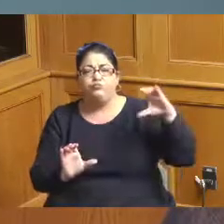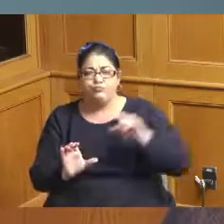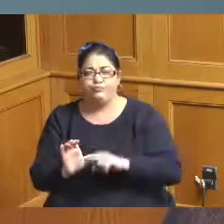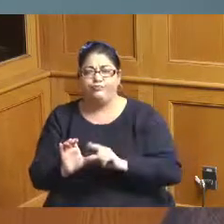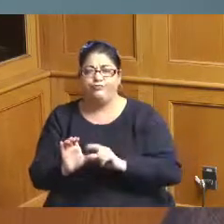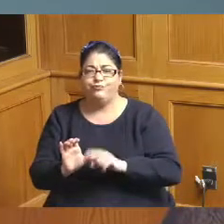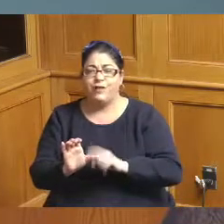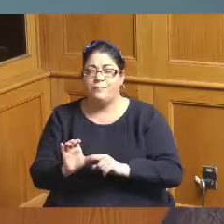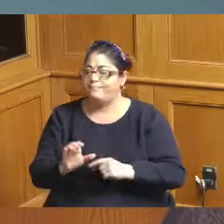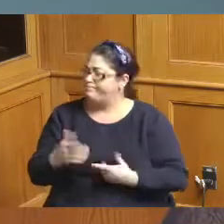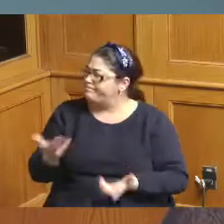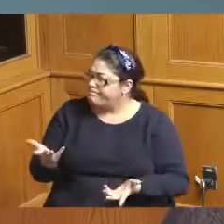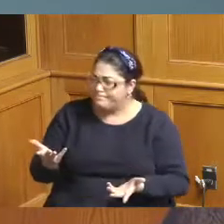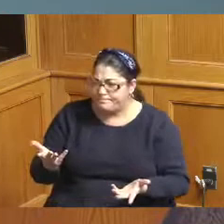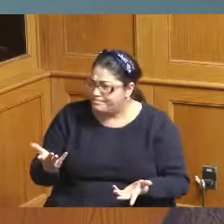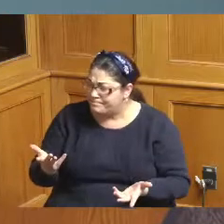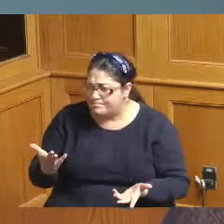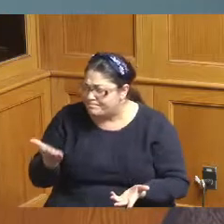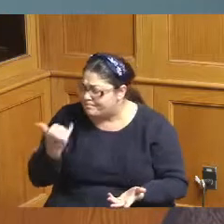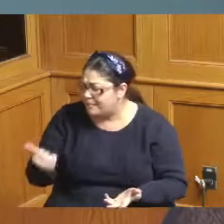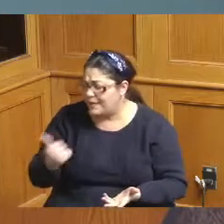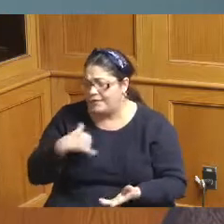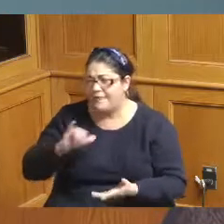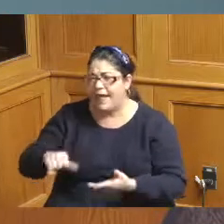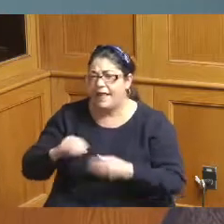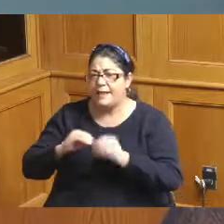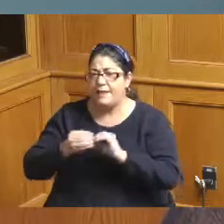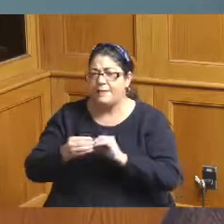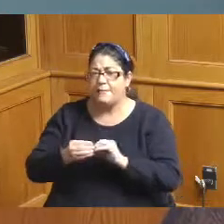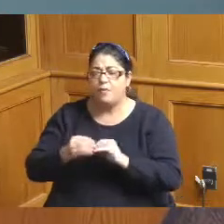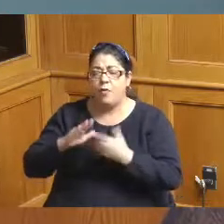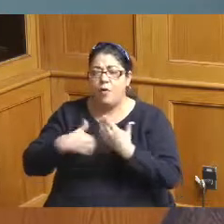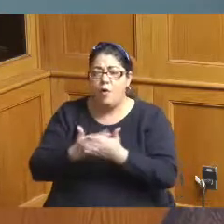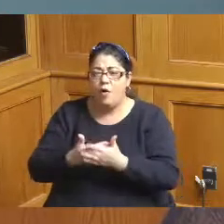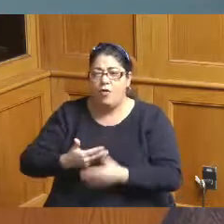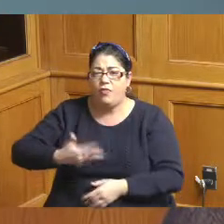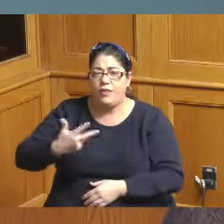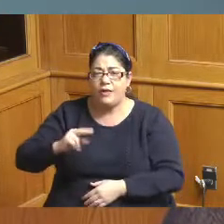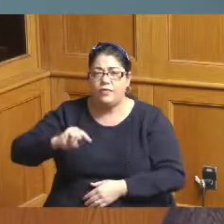since the CDC rolled out their their new map all three of the northern Kentucky counties that are